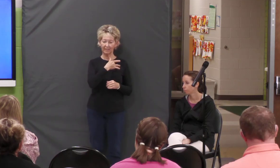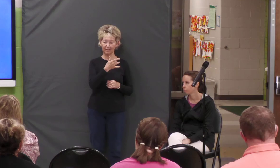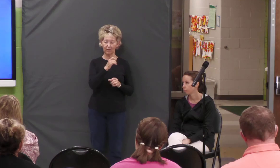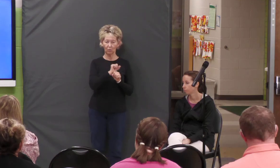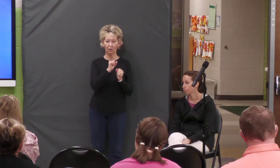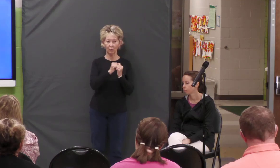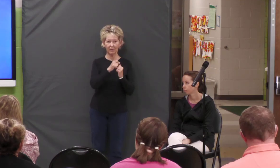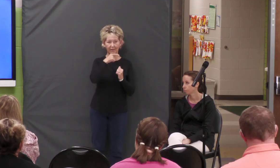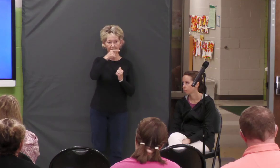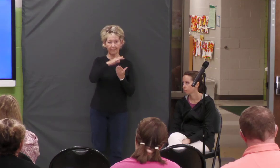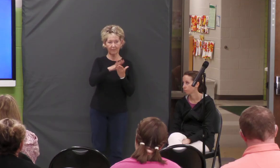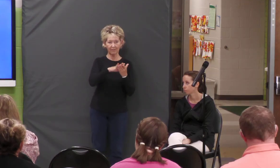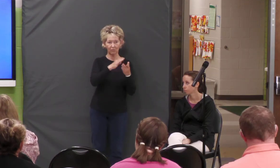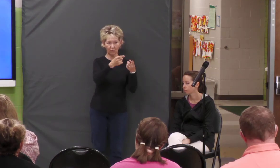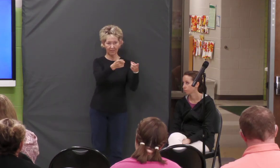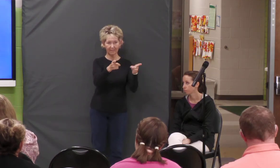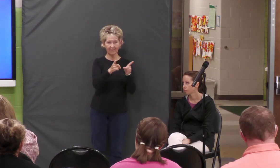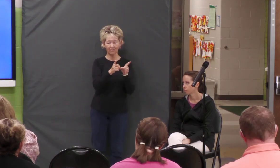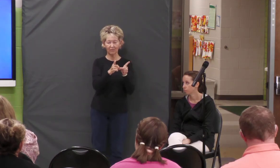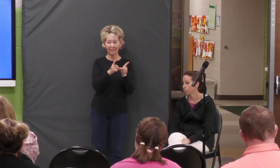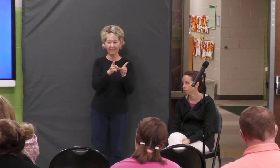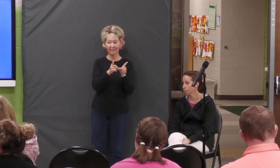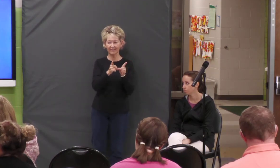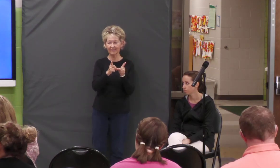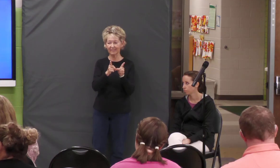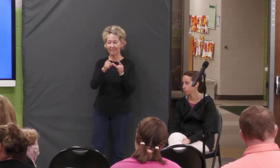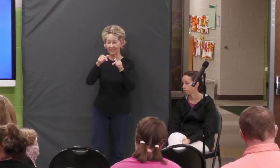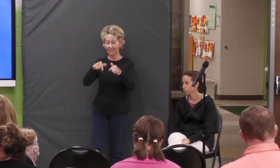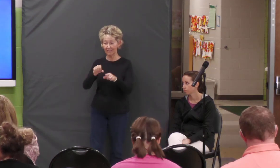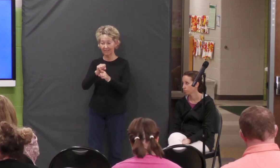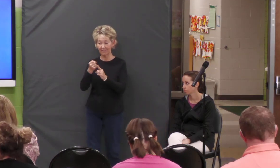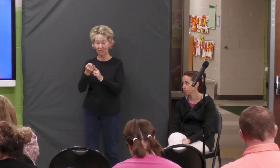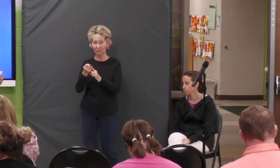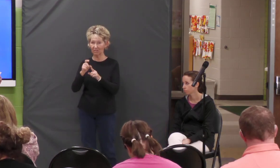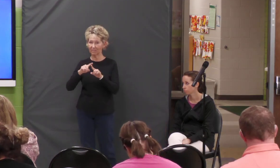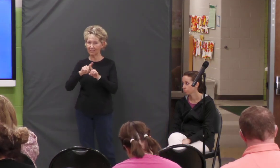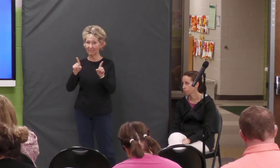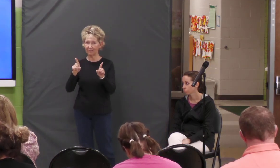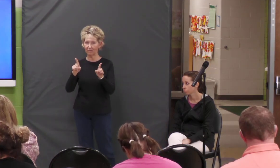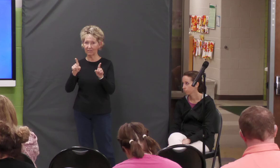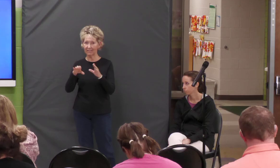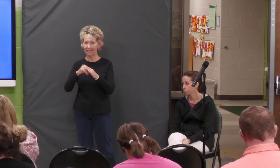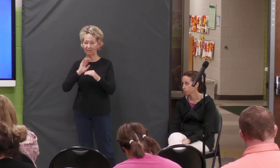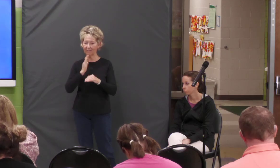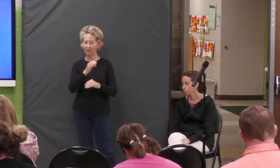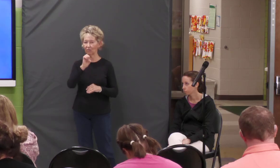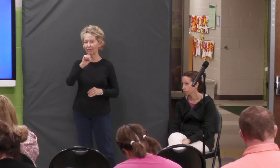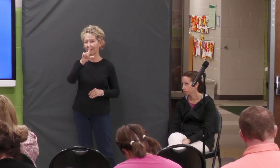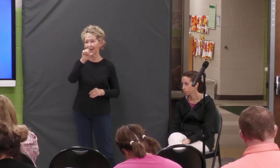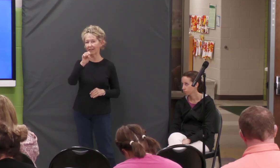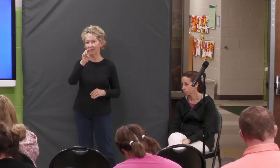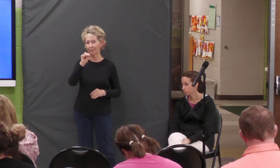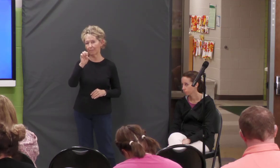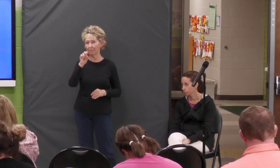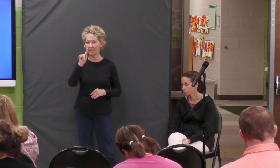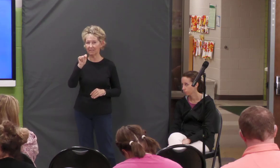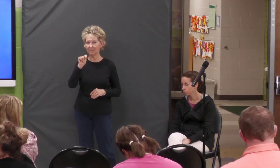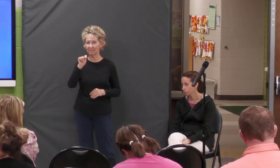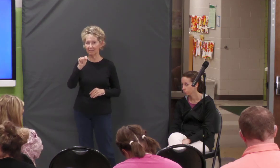districts this is a little bit out rank element so it's been very difficult for us um there is going